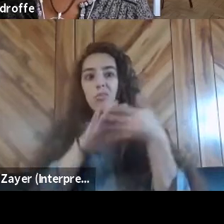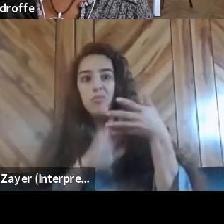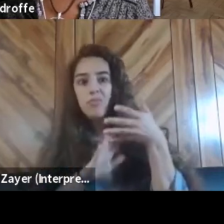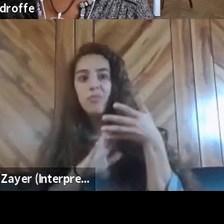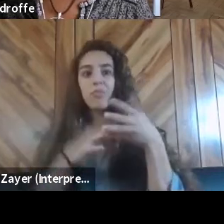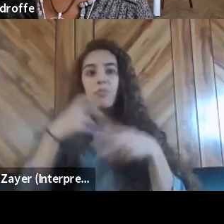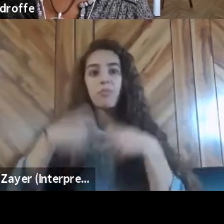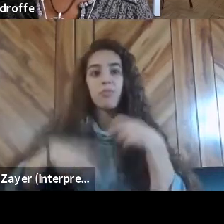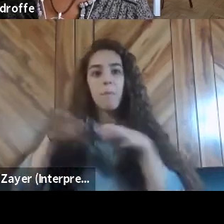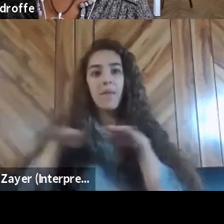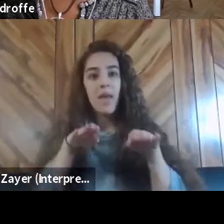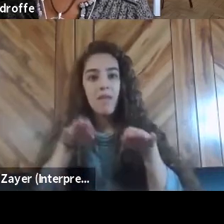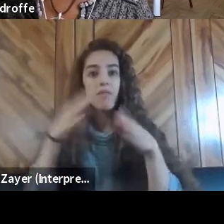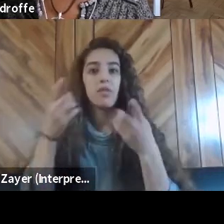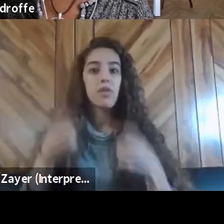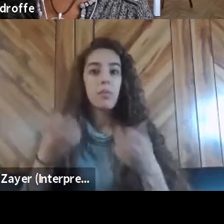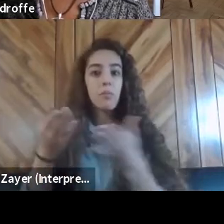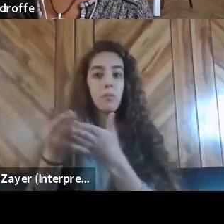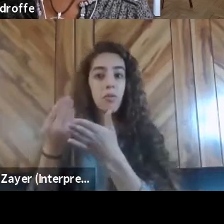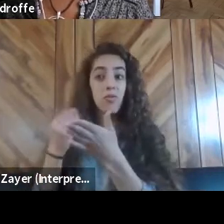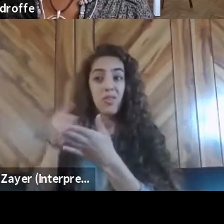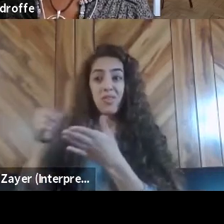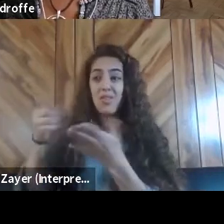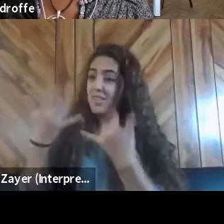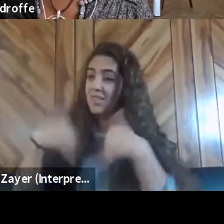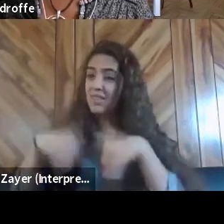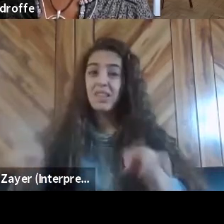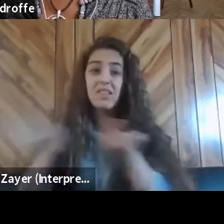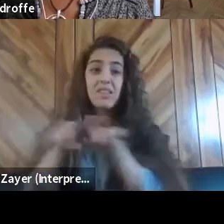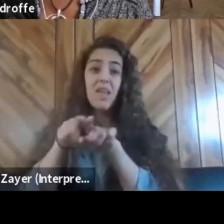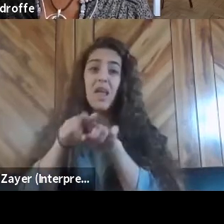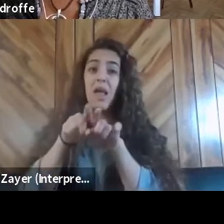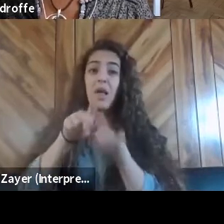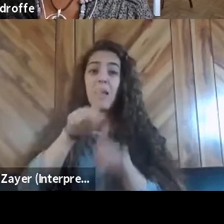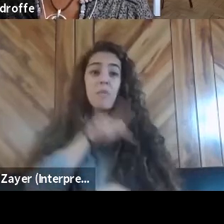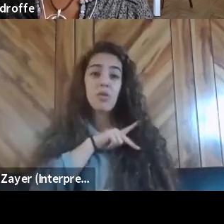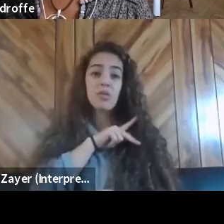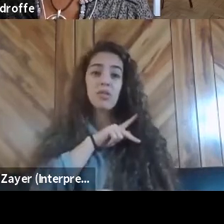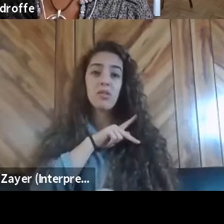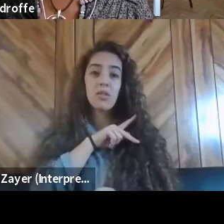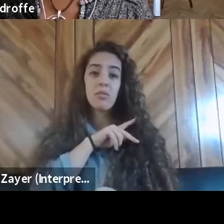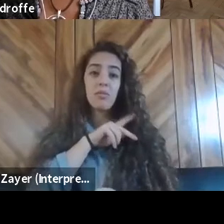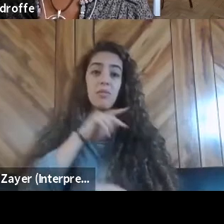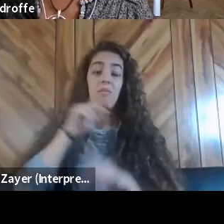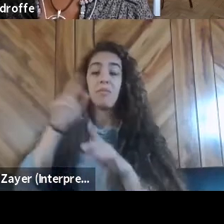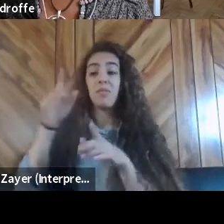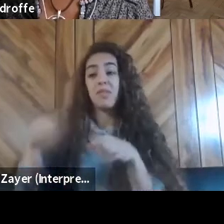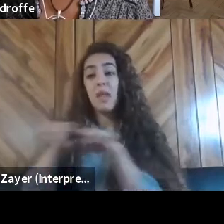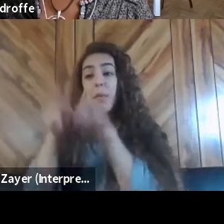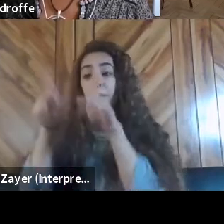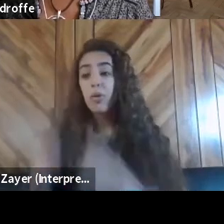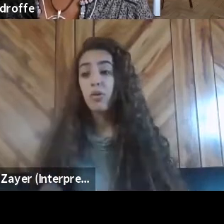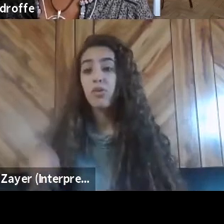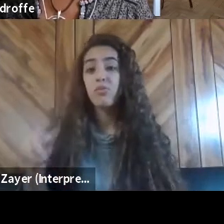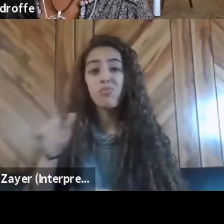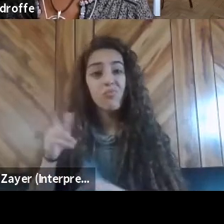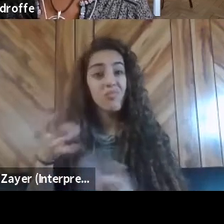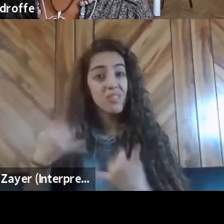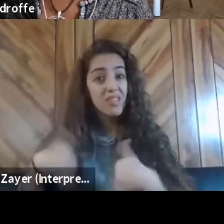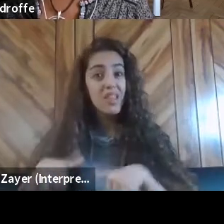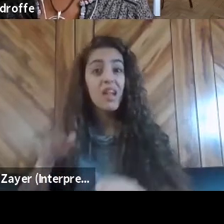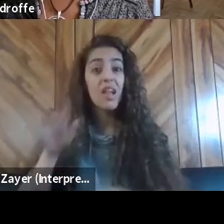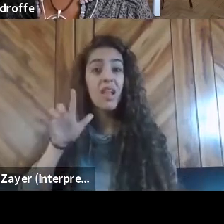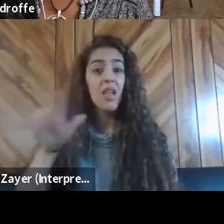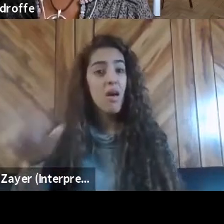still the same lovable person. Um, it was easier to accept. The